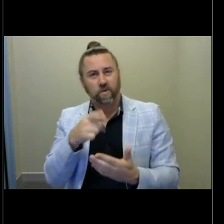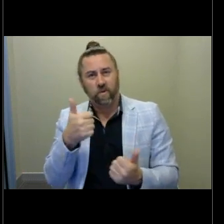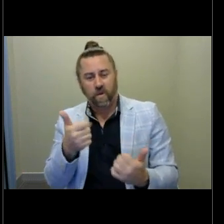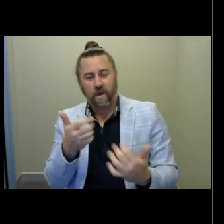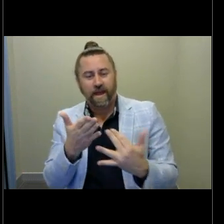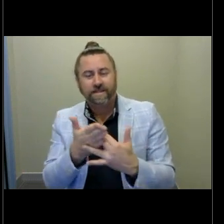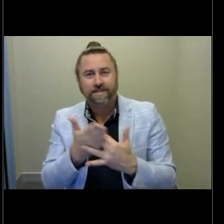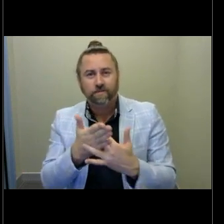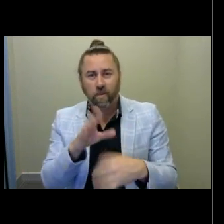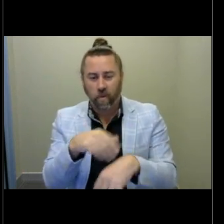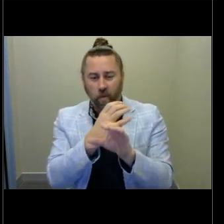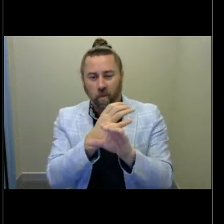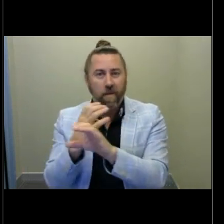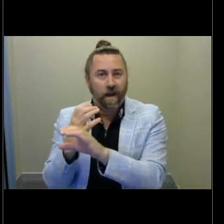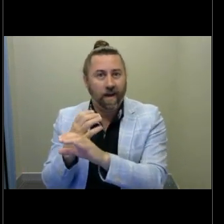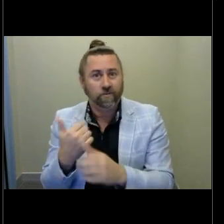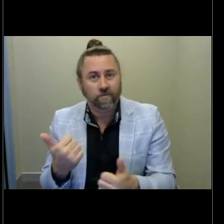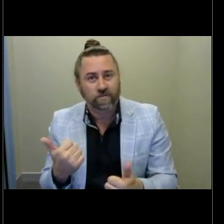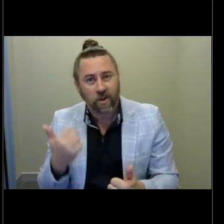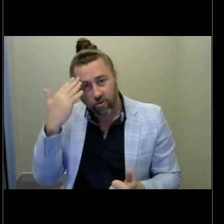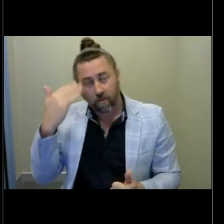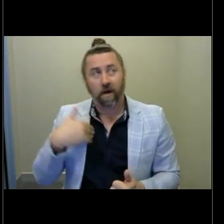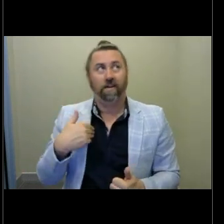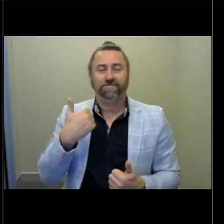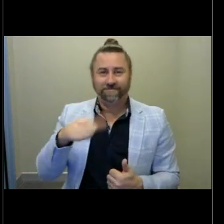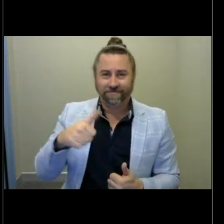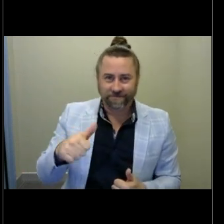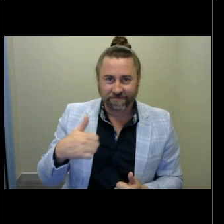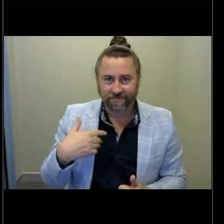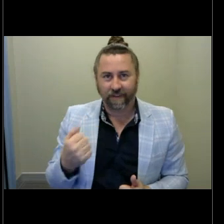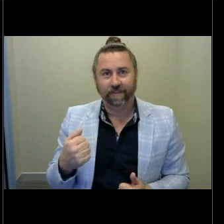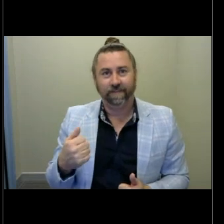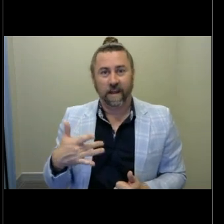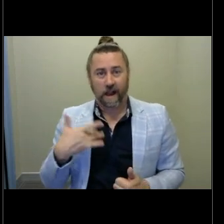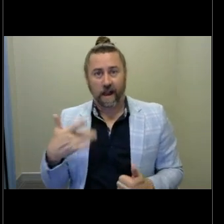And that's a good reminder to me to let you know that we have a live captioner here today